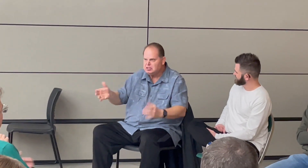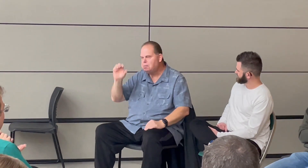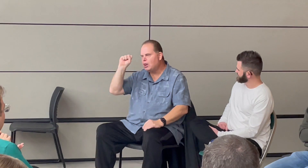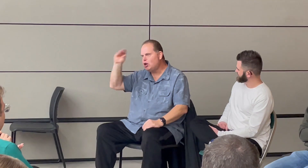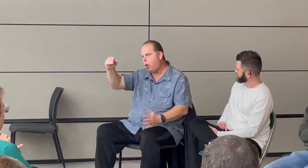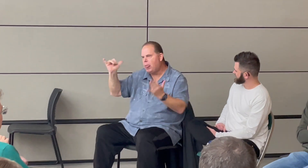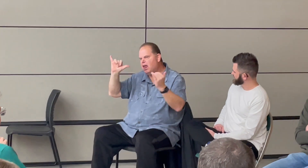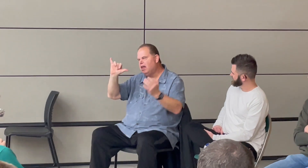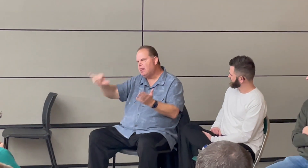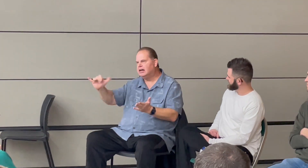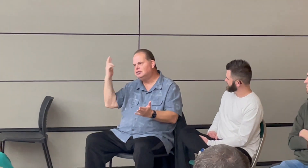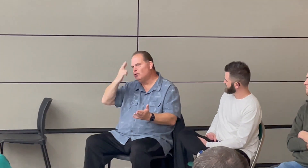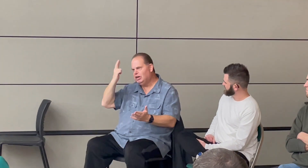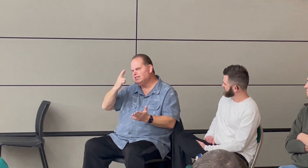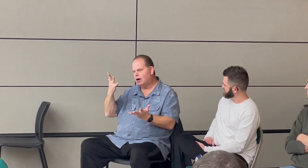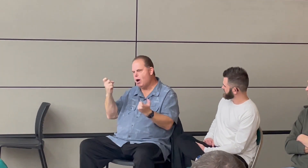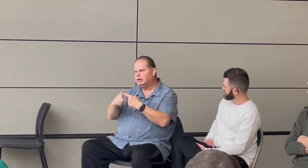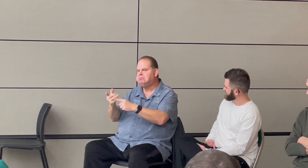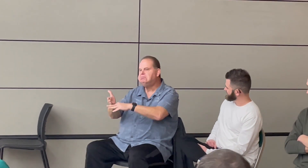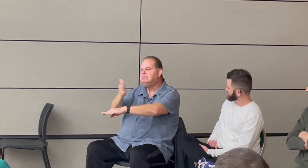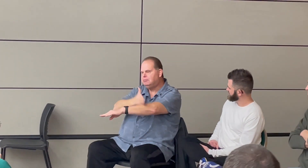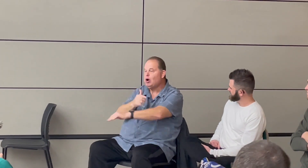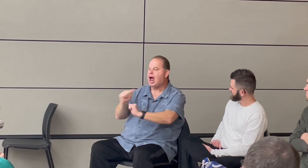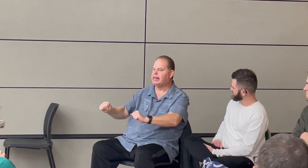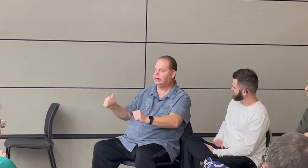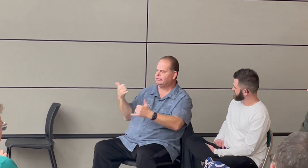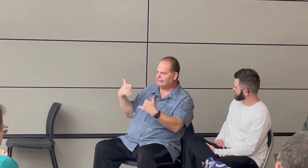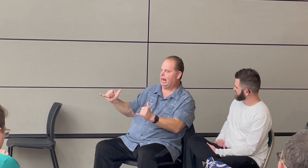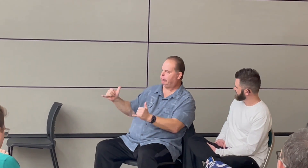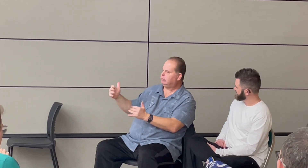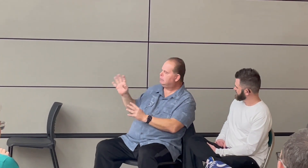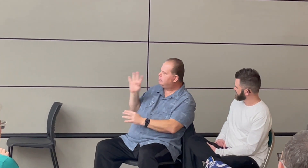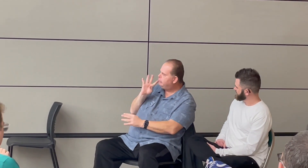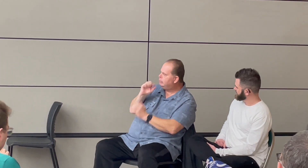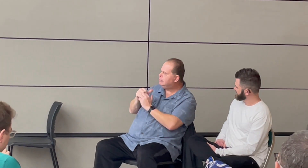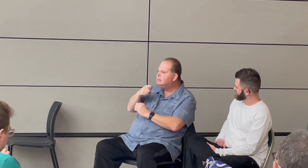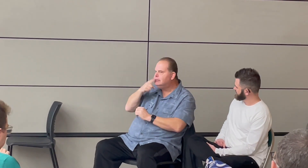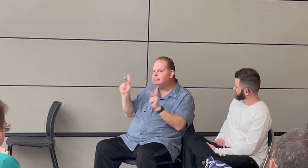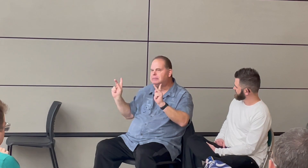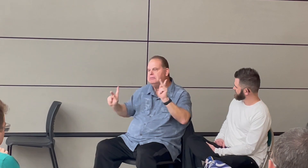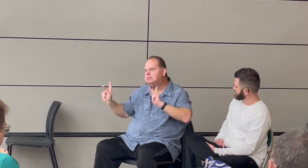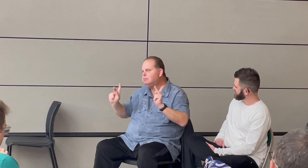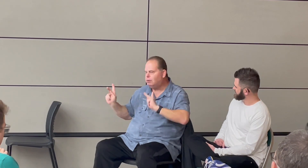don't realize especially in an older car how much noise that can make um so I now I'm able to speak